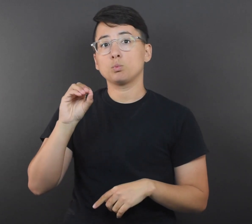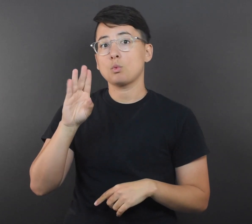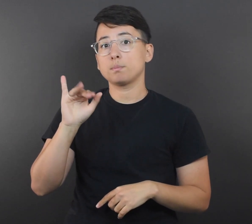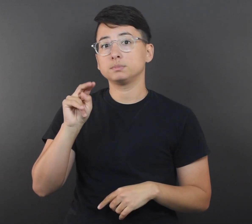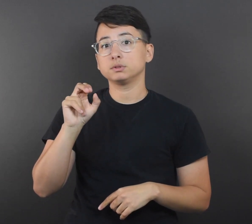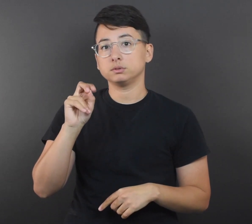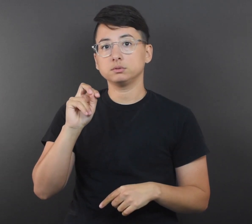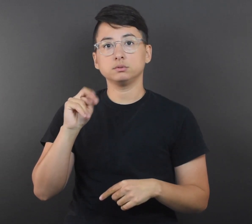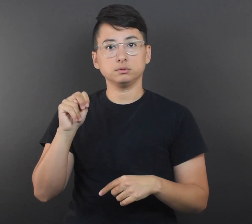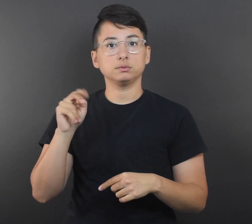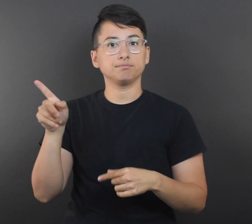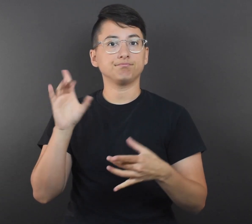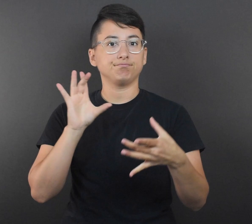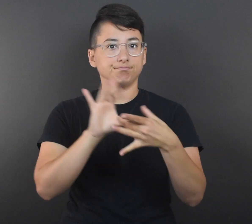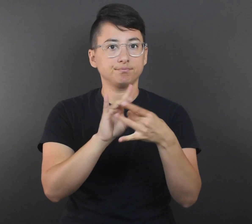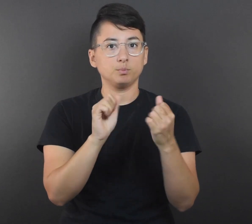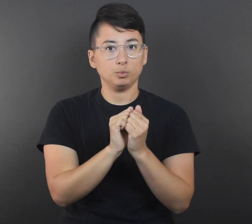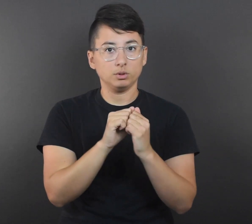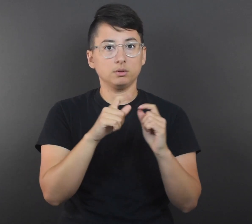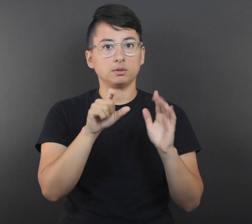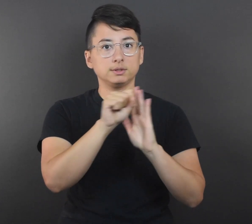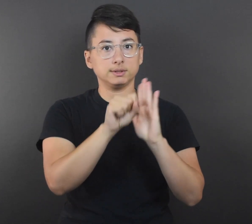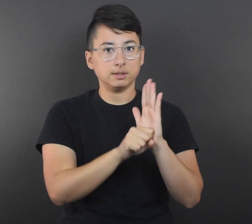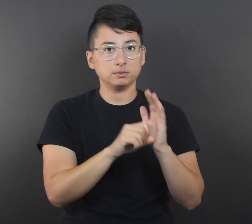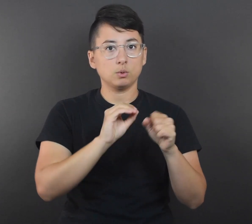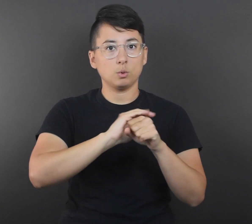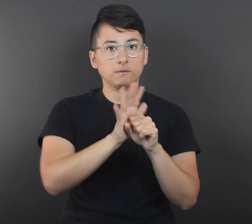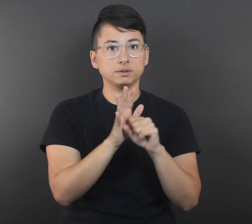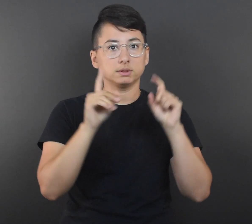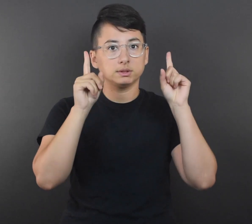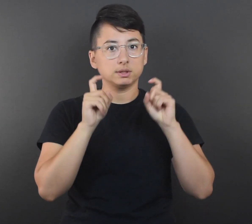Always a champion of her community, Robinson connected with the state